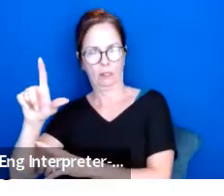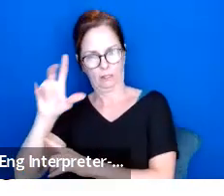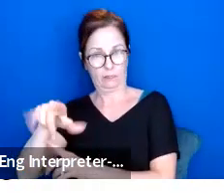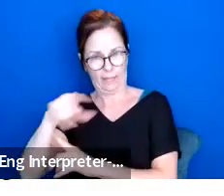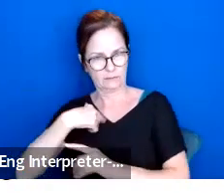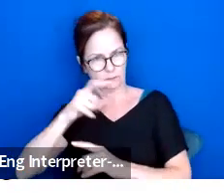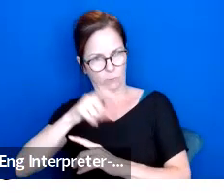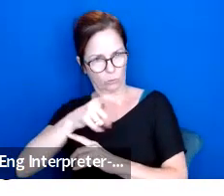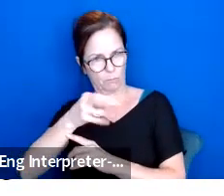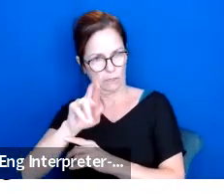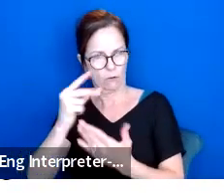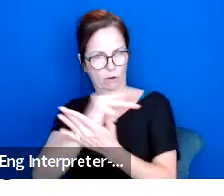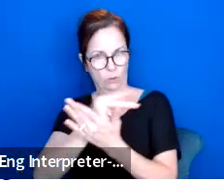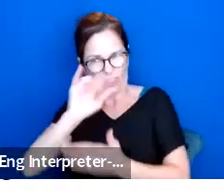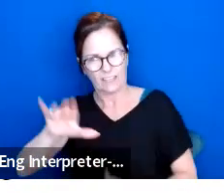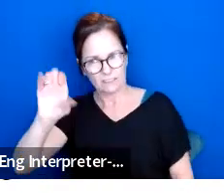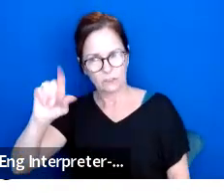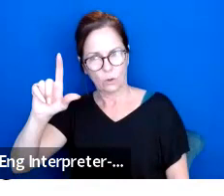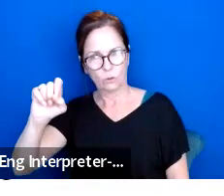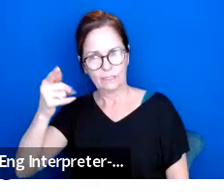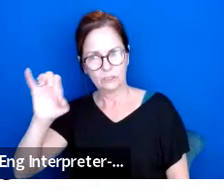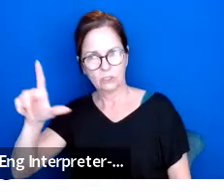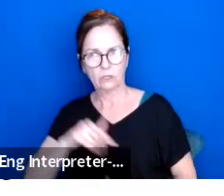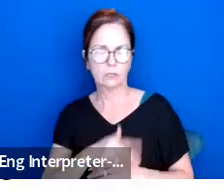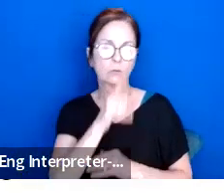If the, for example, You dependent on the settings. And, it may be that the discussion board is wide open and you don't need to post anything.